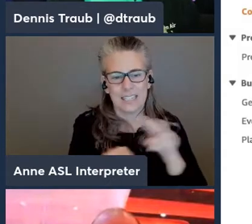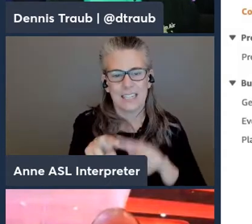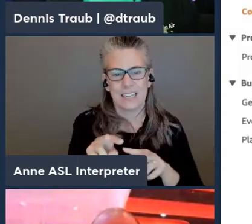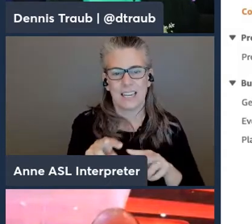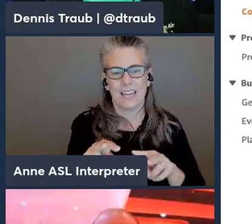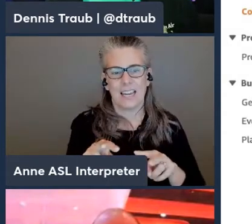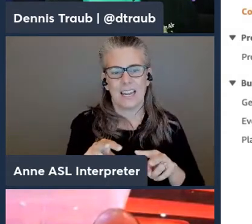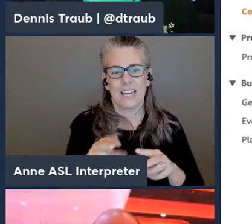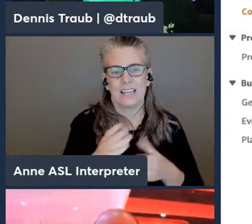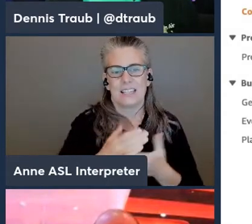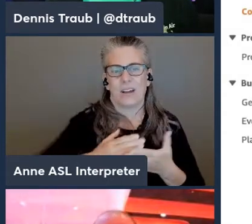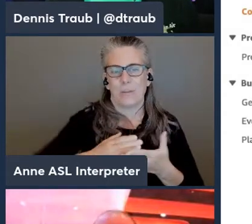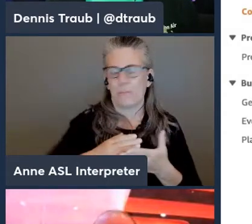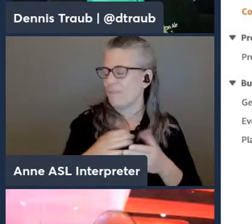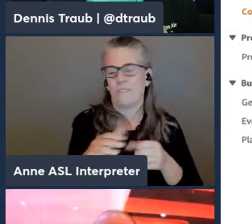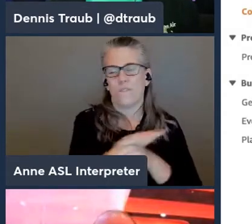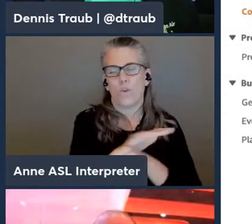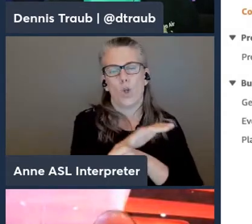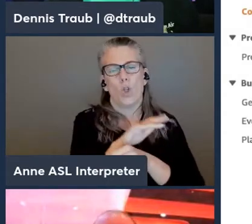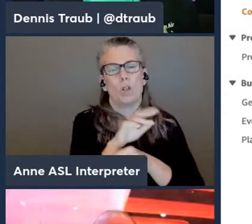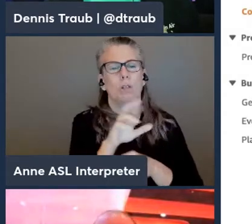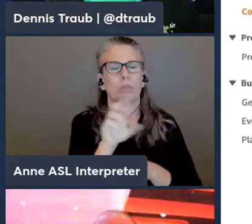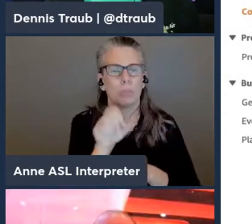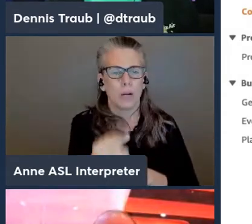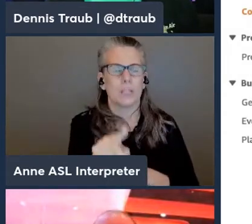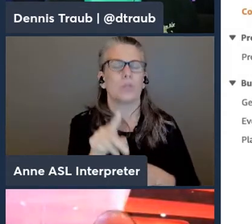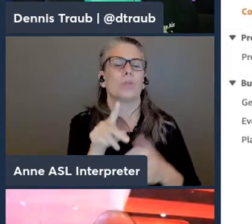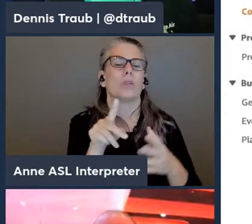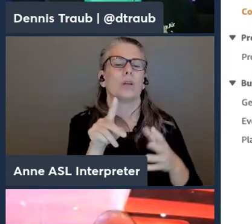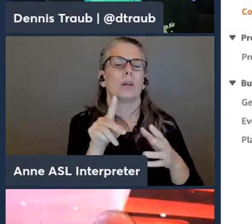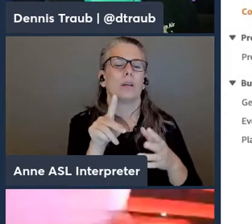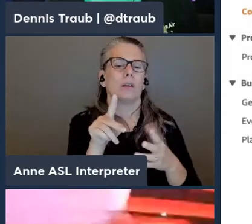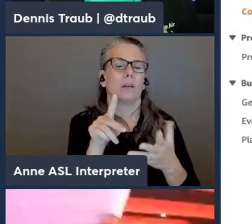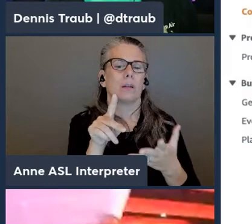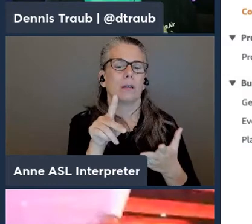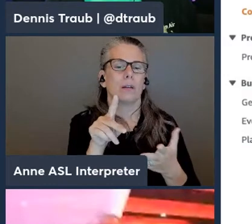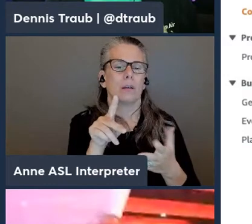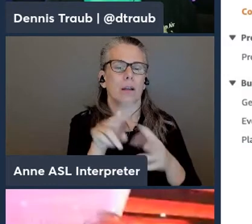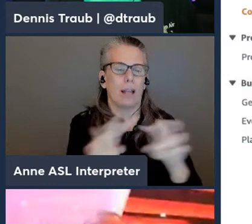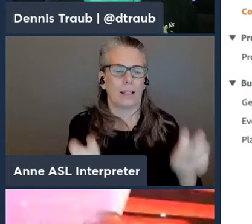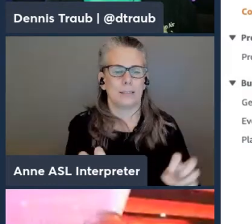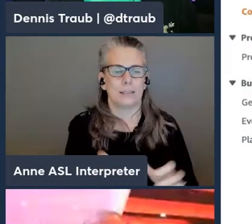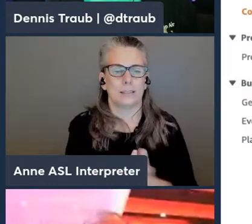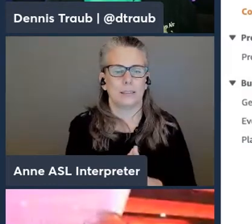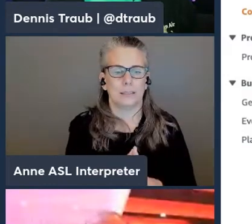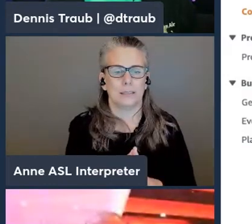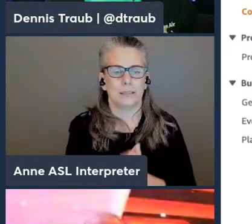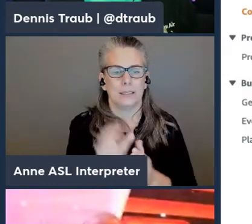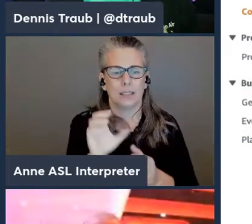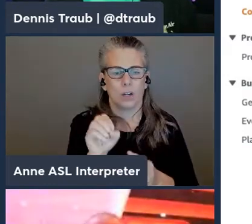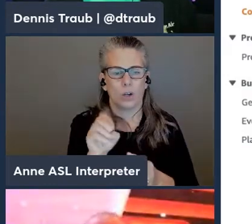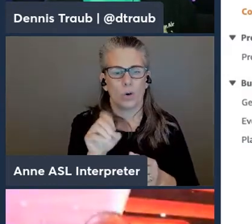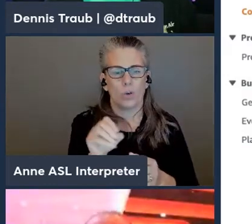analyses that you've run in your code. There's actually a sort of handy link here to a demo,